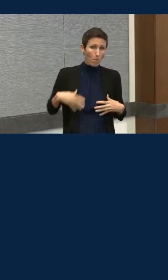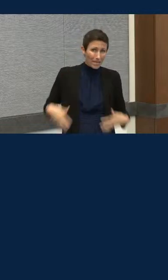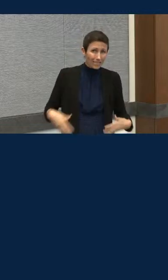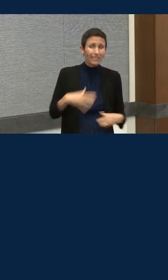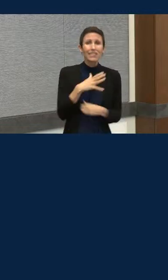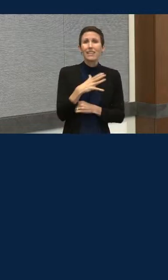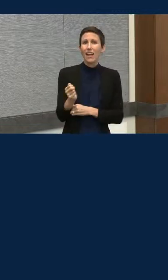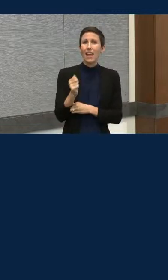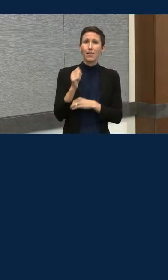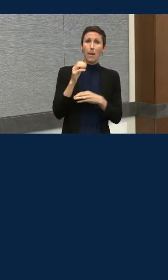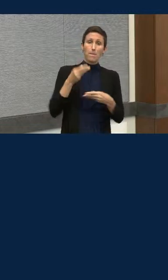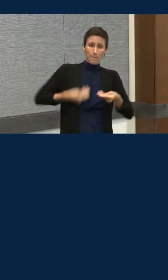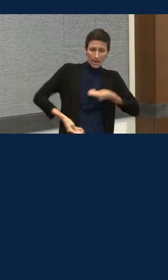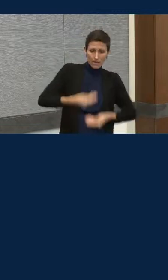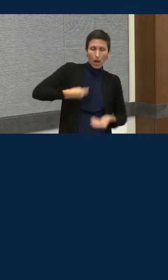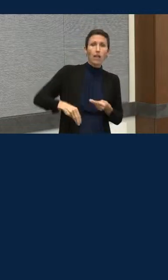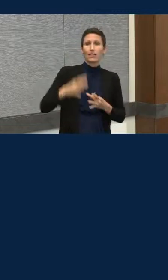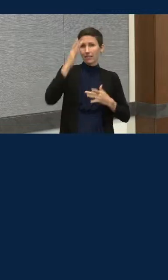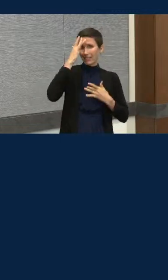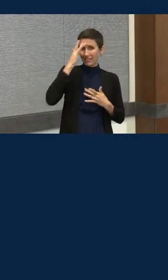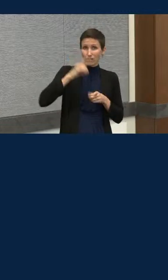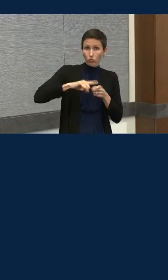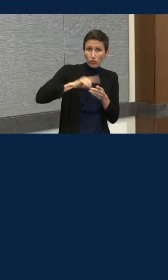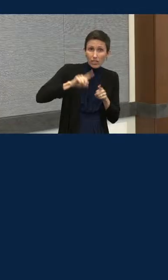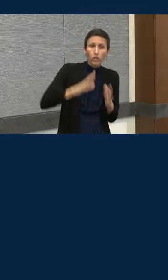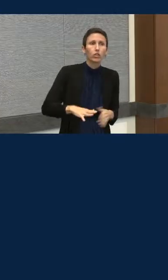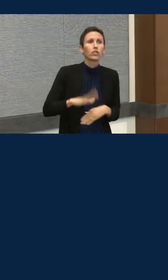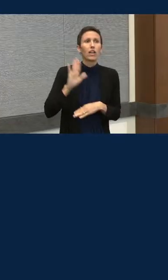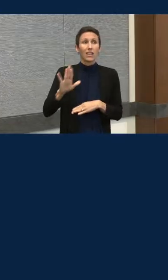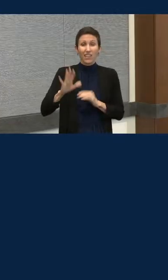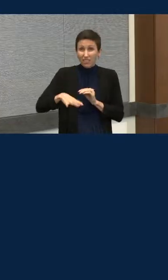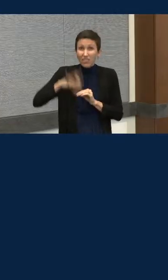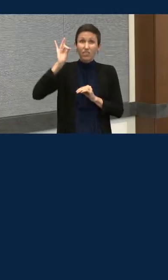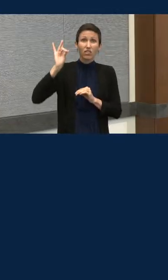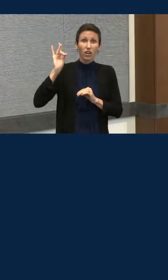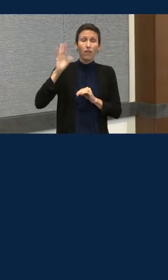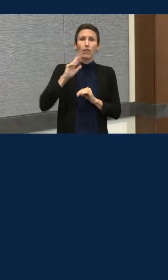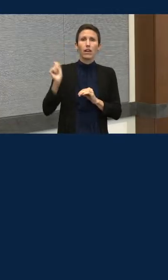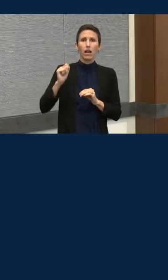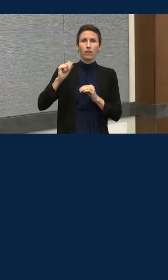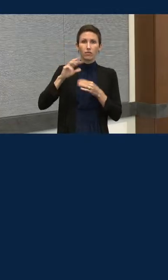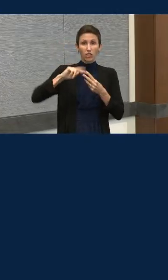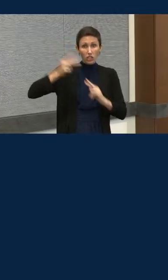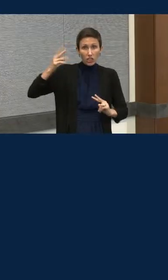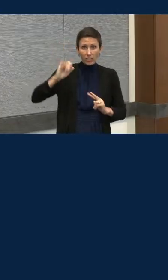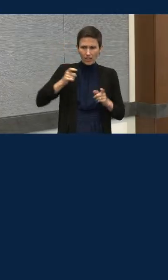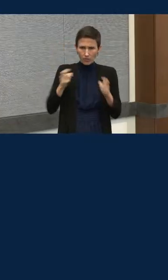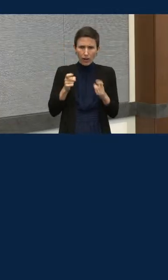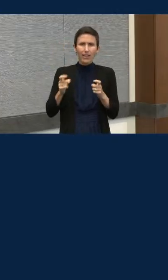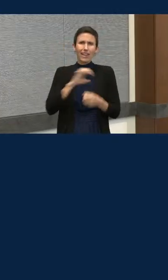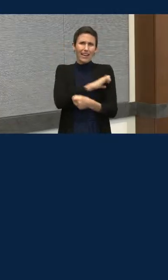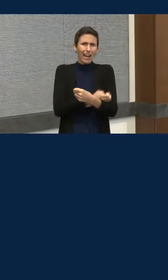of receptor genes that regulate energy balance by the brain